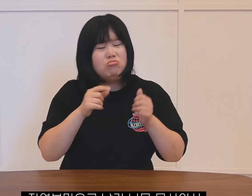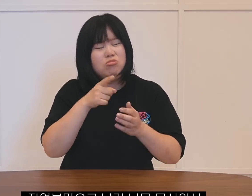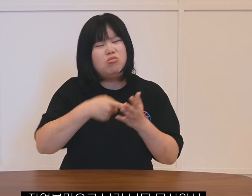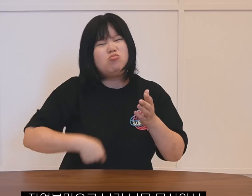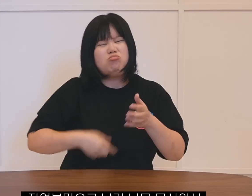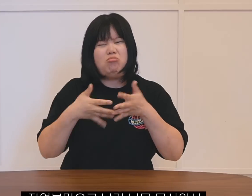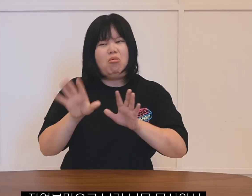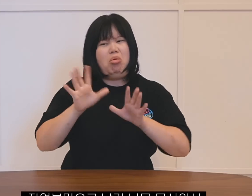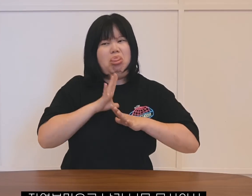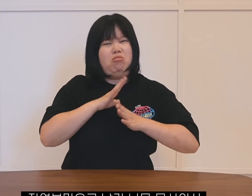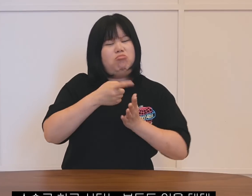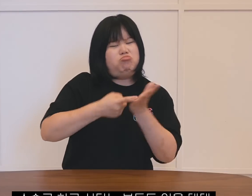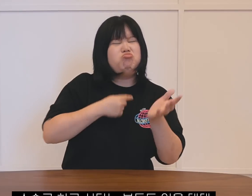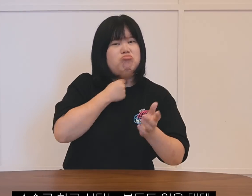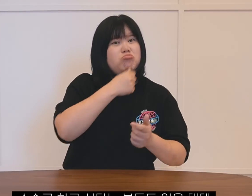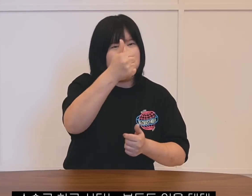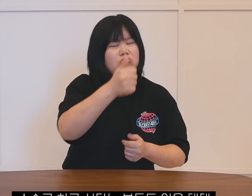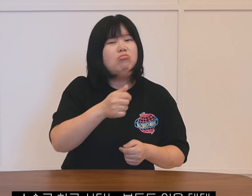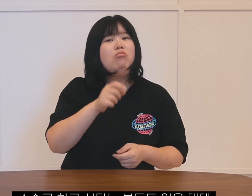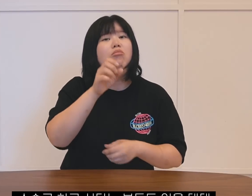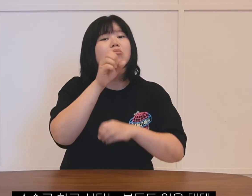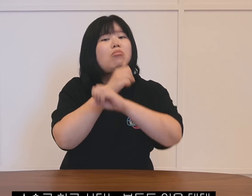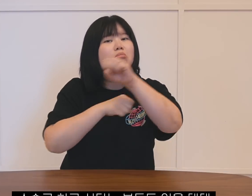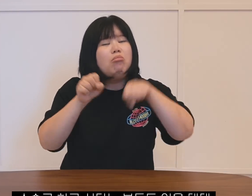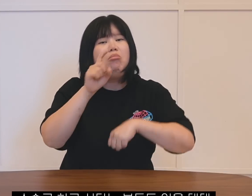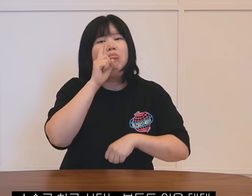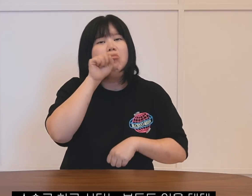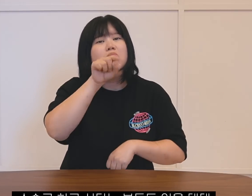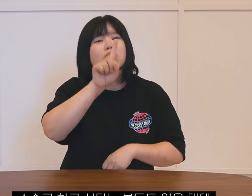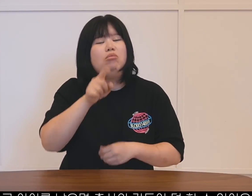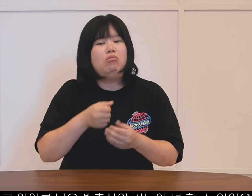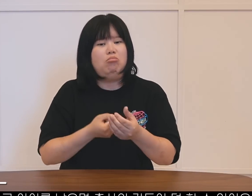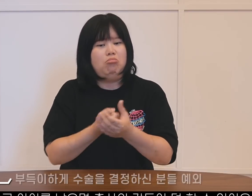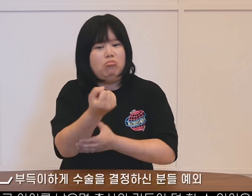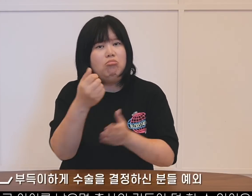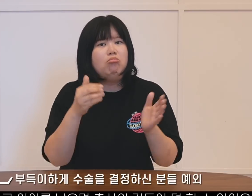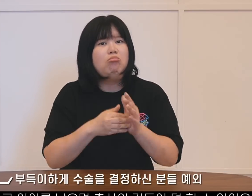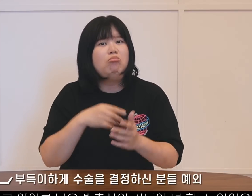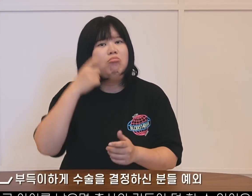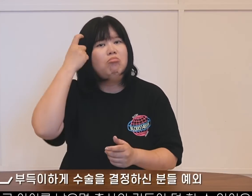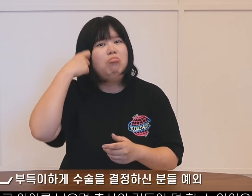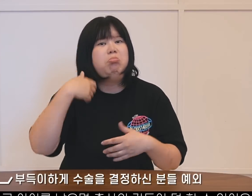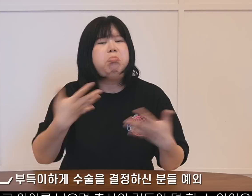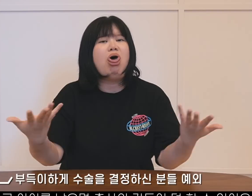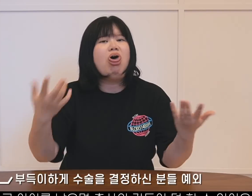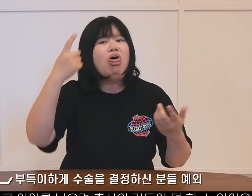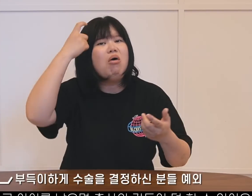There are some people who want to have surgery because they are too afraid to give birth through natural childbirth.